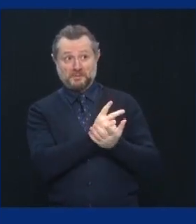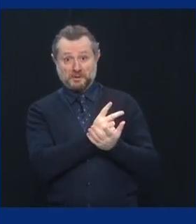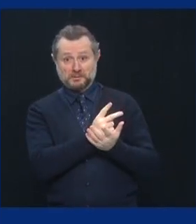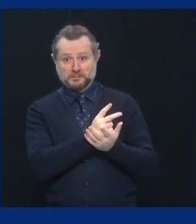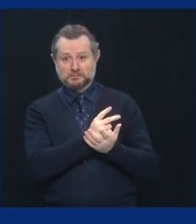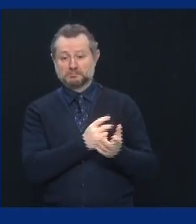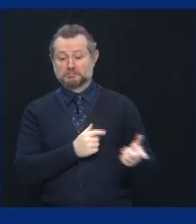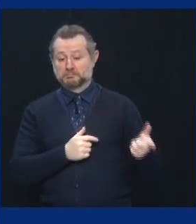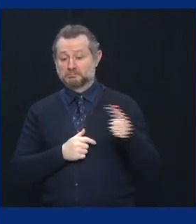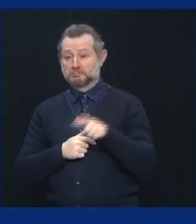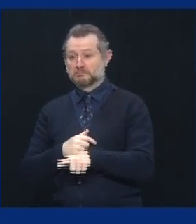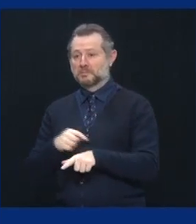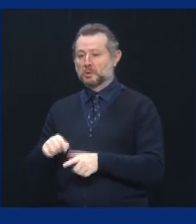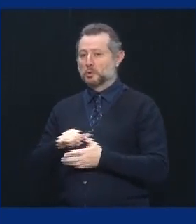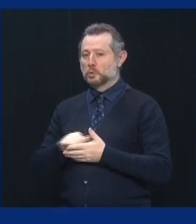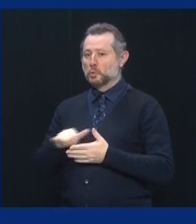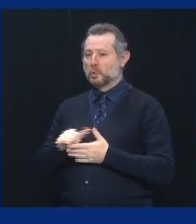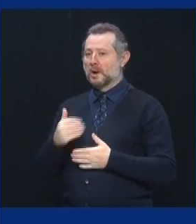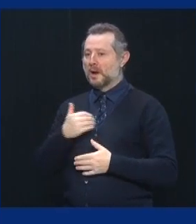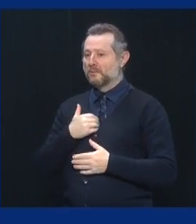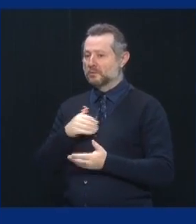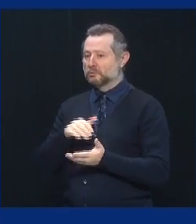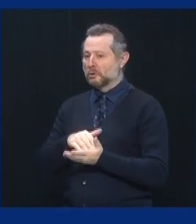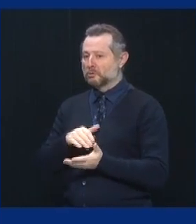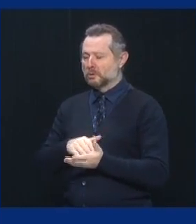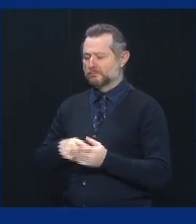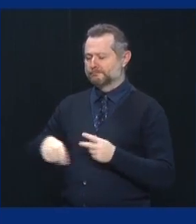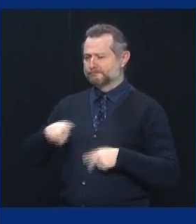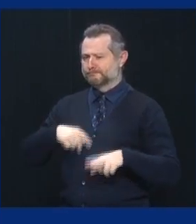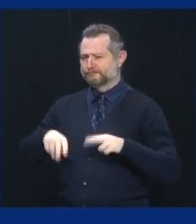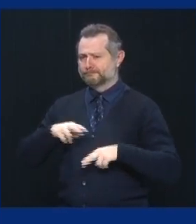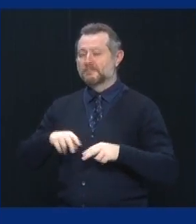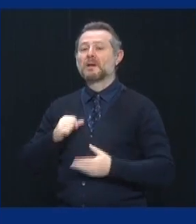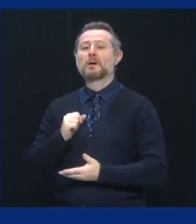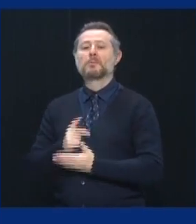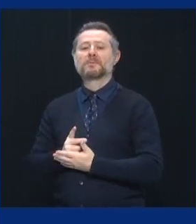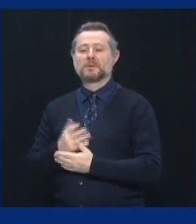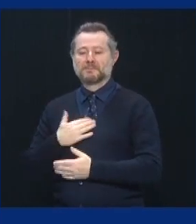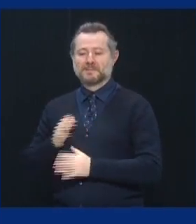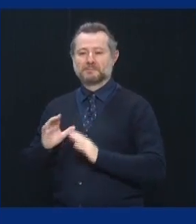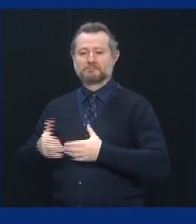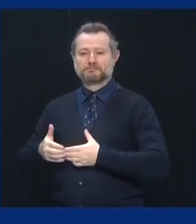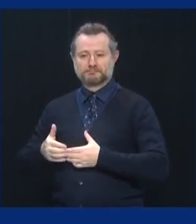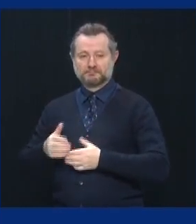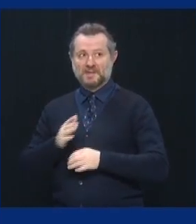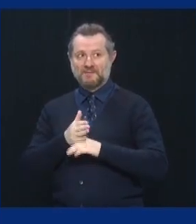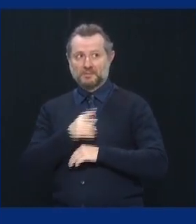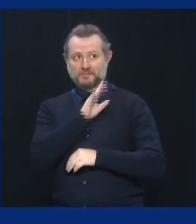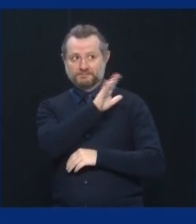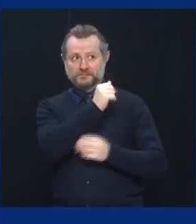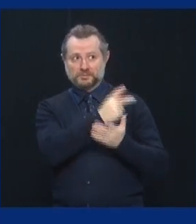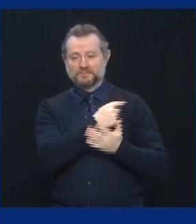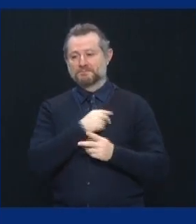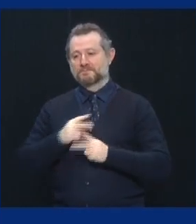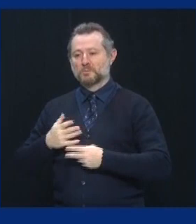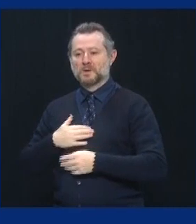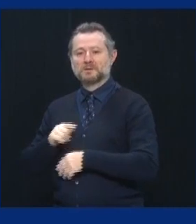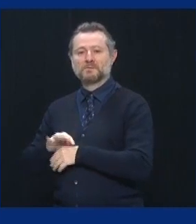ADMINISTRATION. THAT'S WHY WE HAD A SECOND PANEL